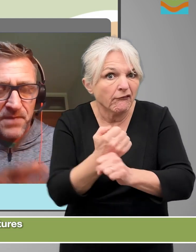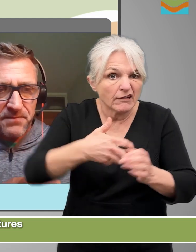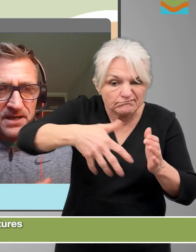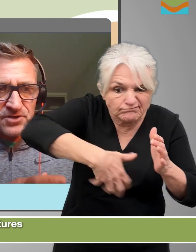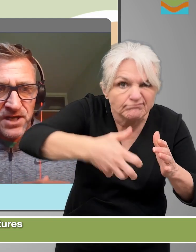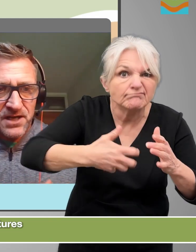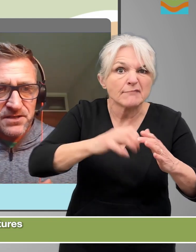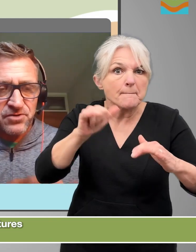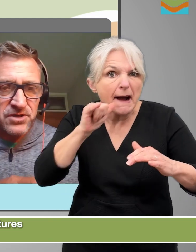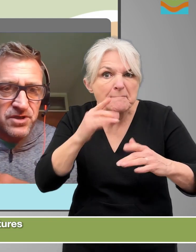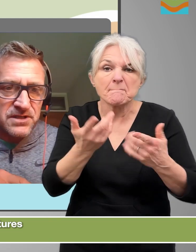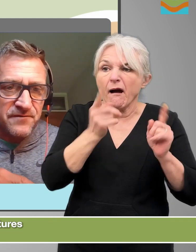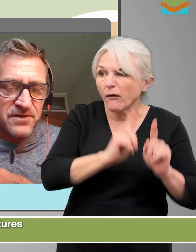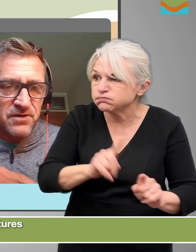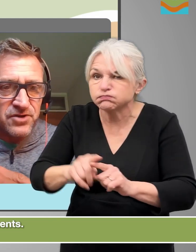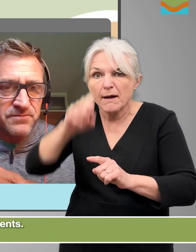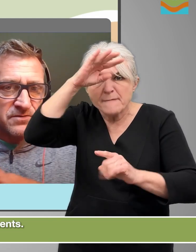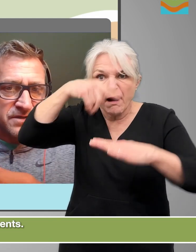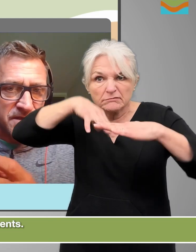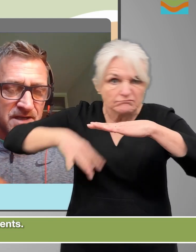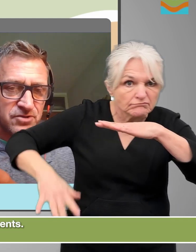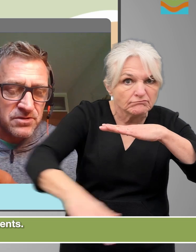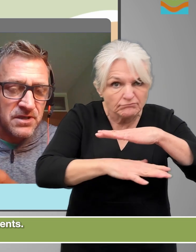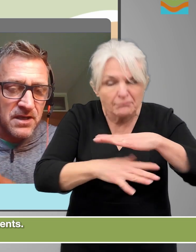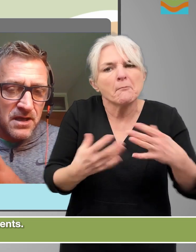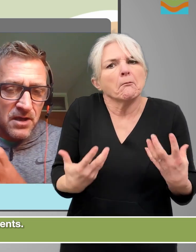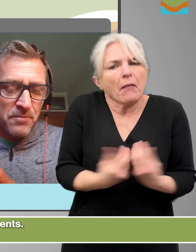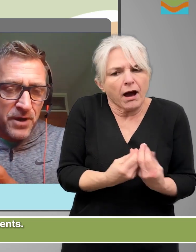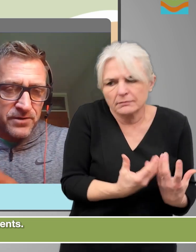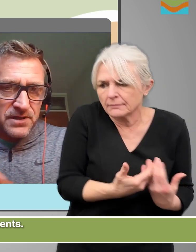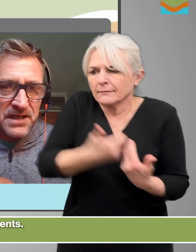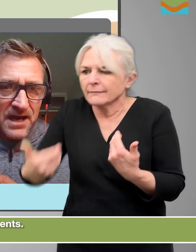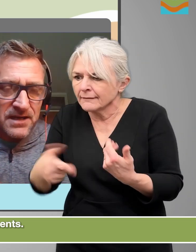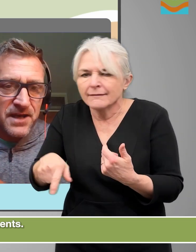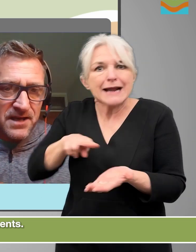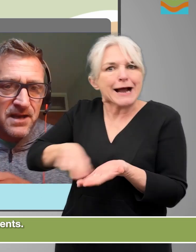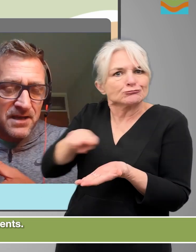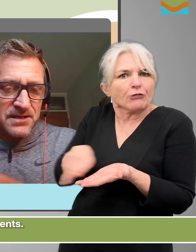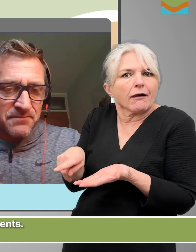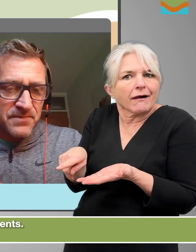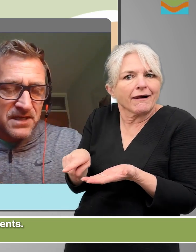manmade engineered structures and infrastructure, but also the natural components. And then as Tim said,